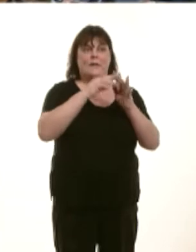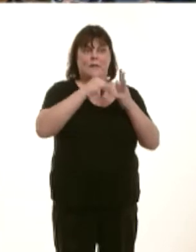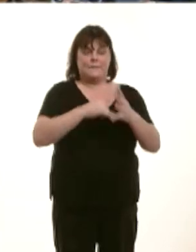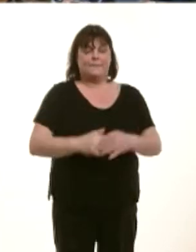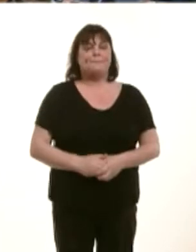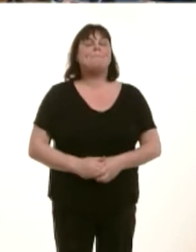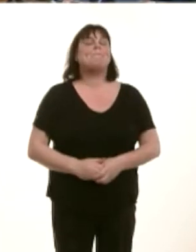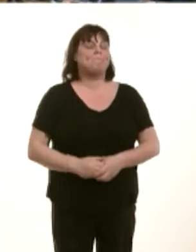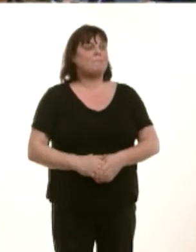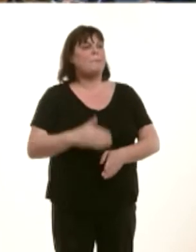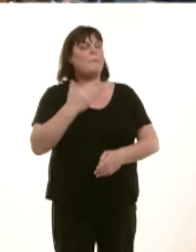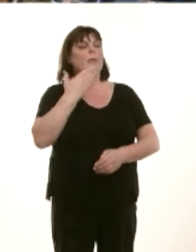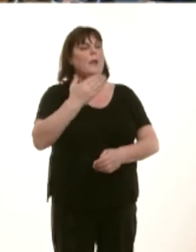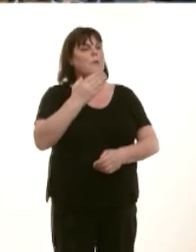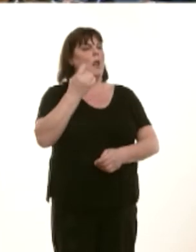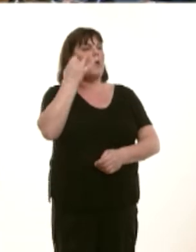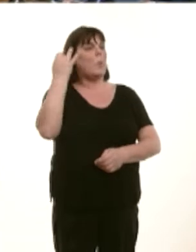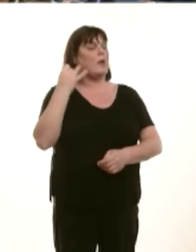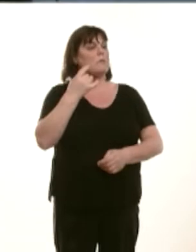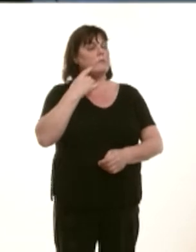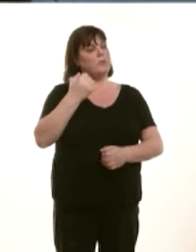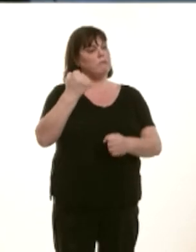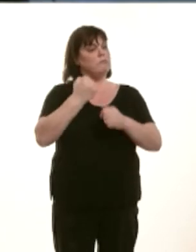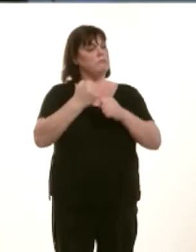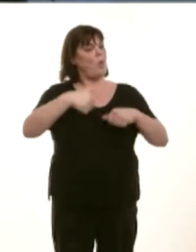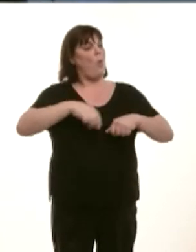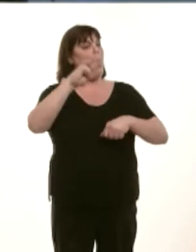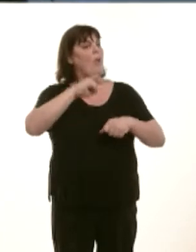announced an additional £40 million to address the problems that accident and emergency in